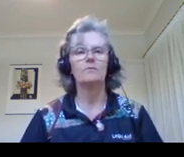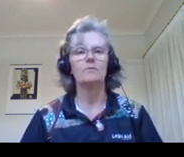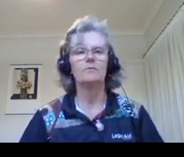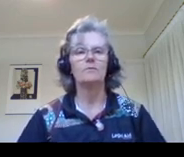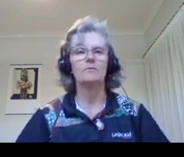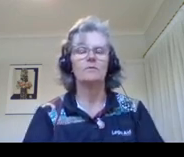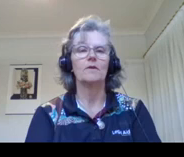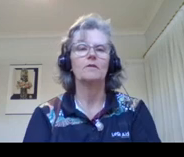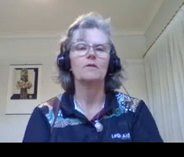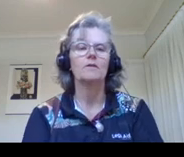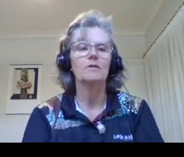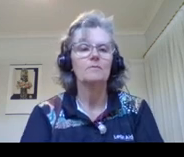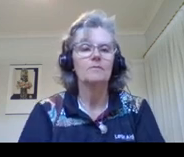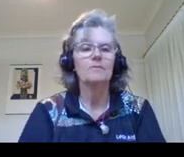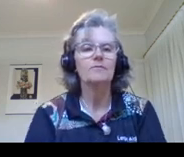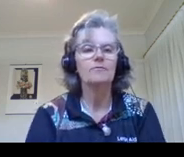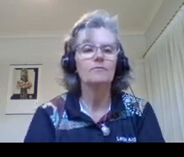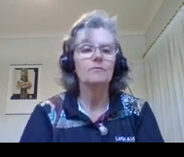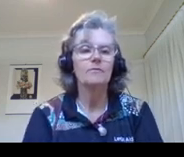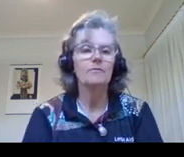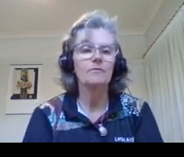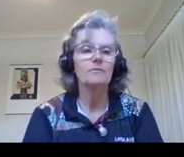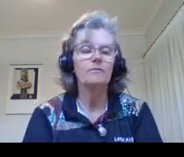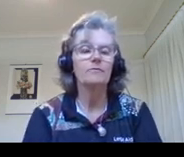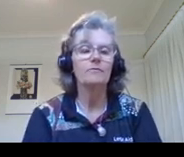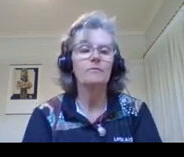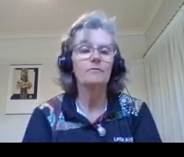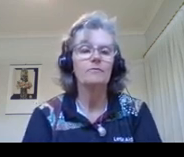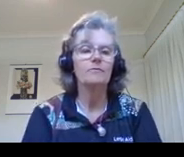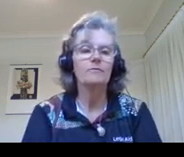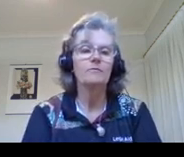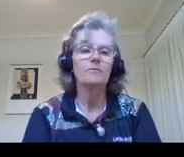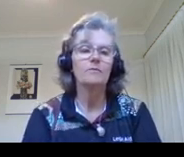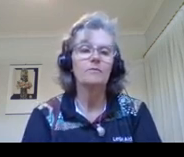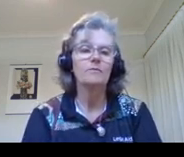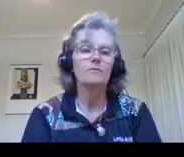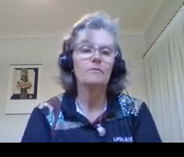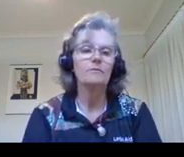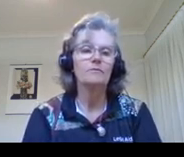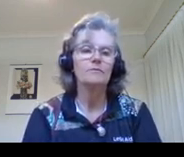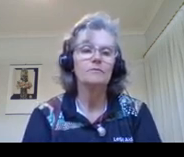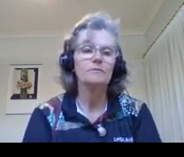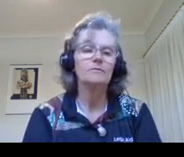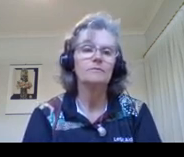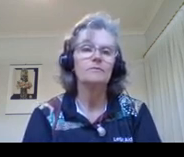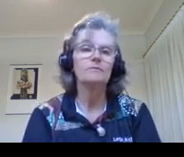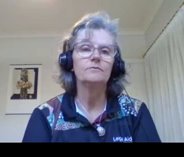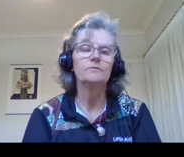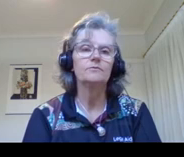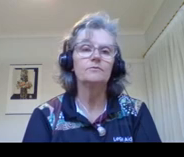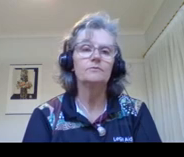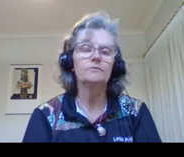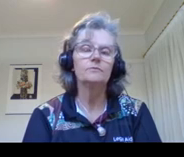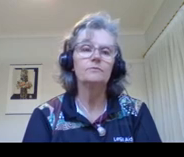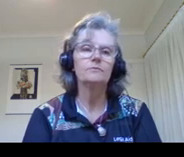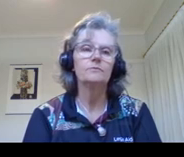transfer money to it to a particular account I haven't I haven't come across scams that